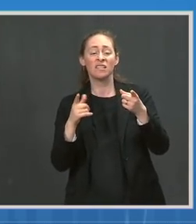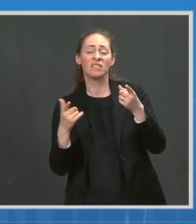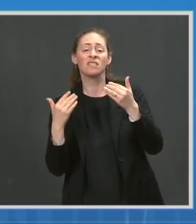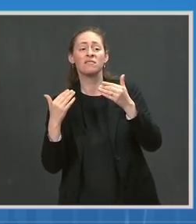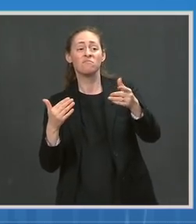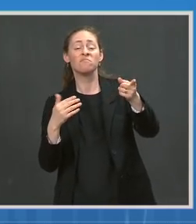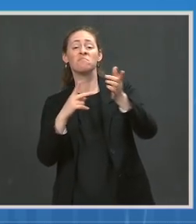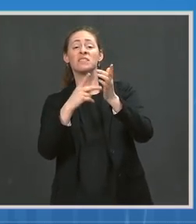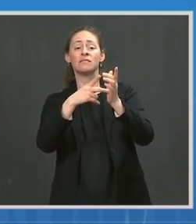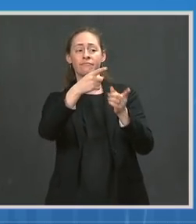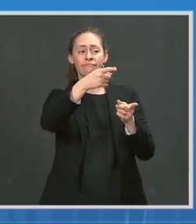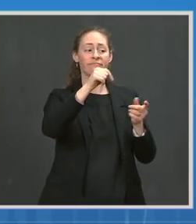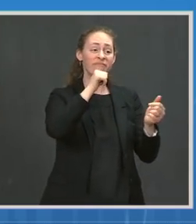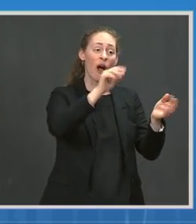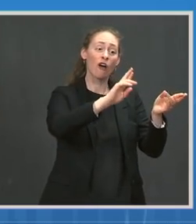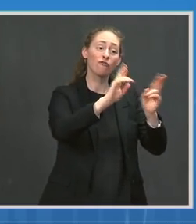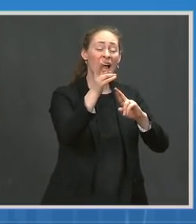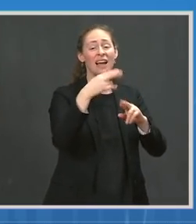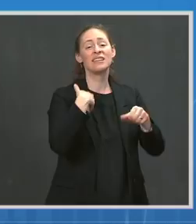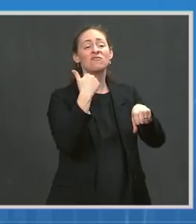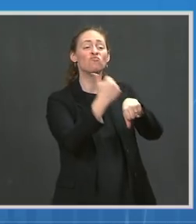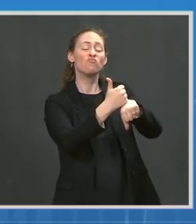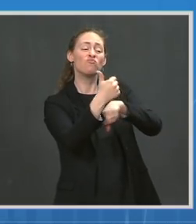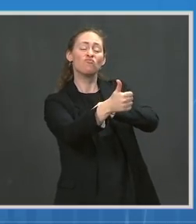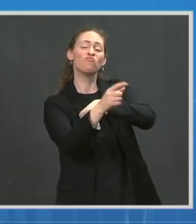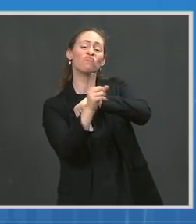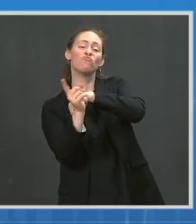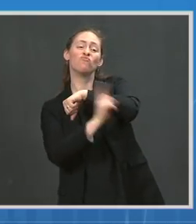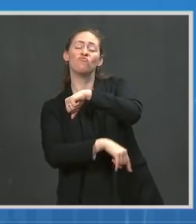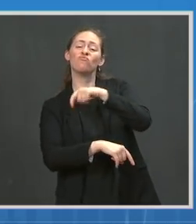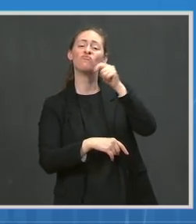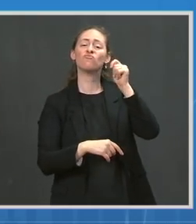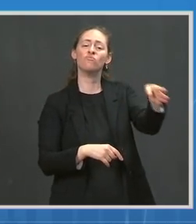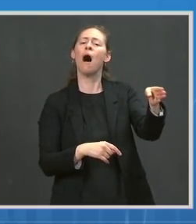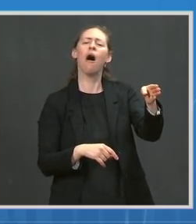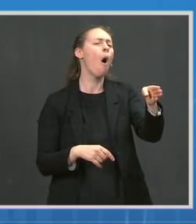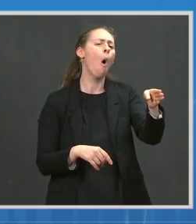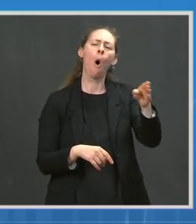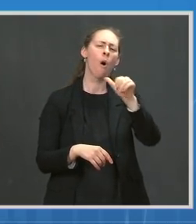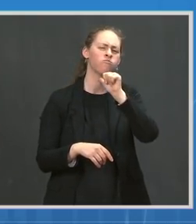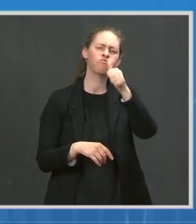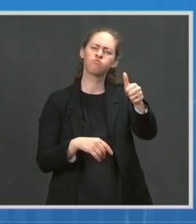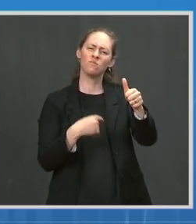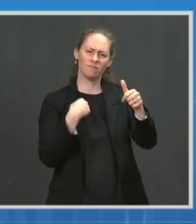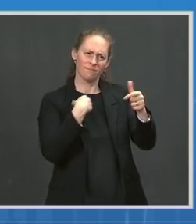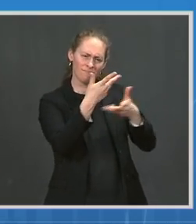We're going to actually work harder with them to make sure that people have the information they need. Dr. Walensky: And maybe just a follow up to say